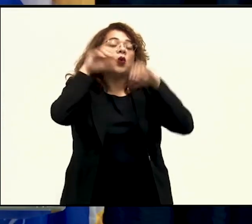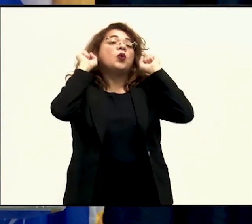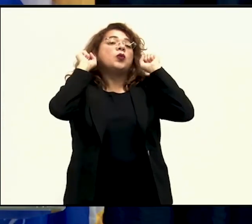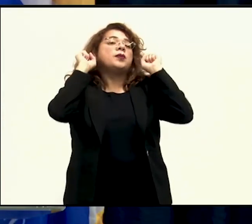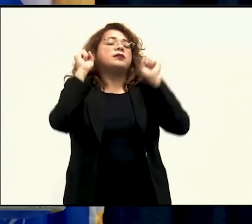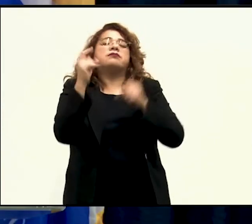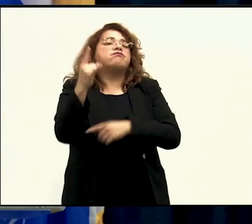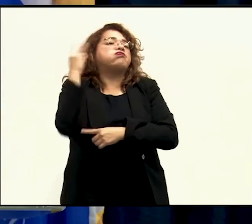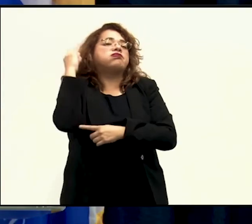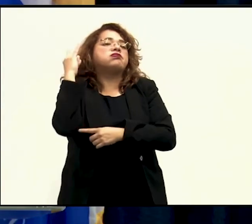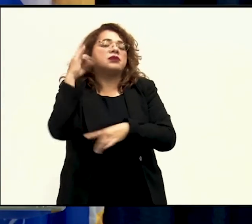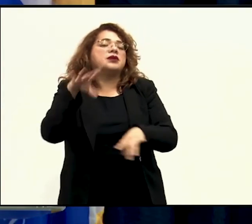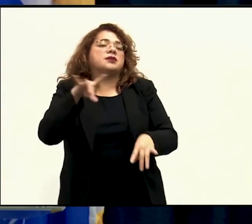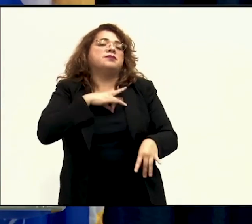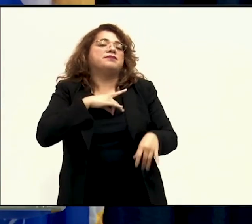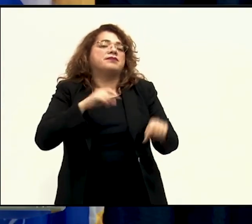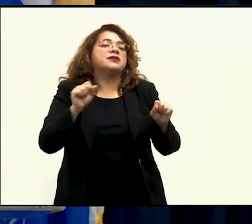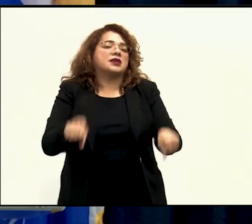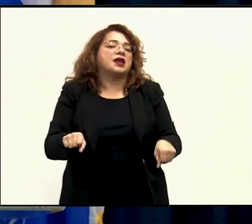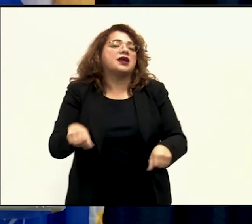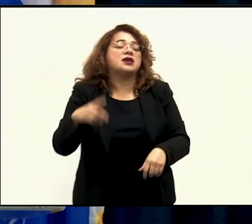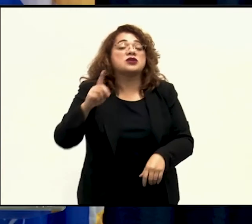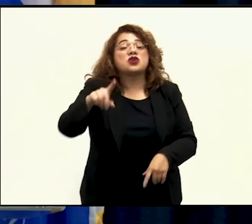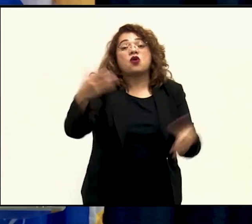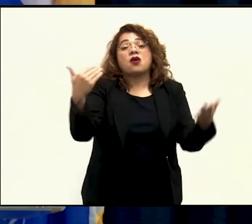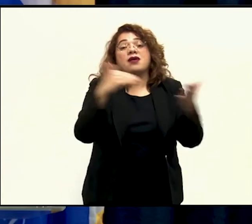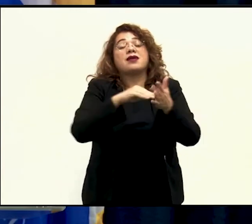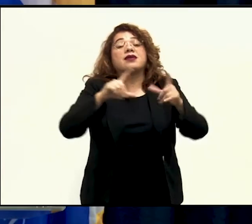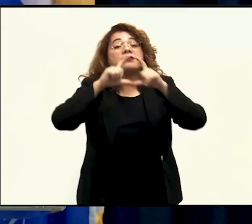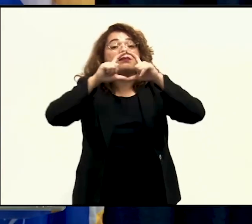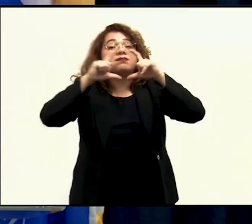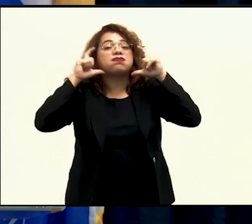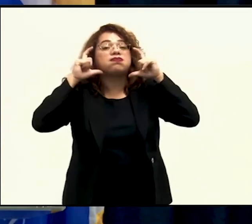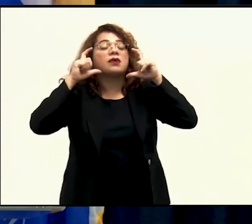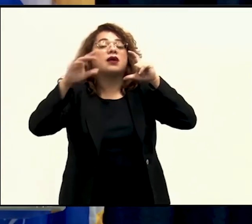So the data from the public studies demonstrate that mask wearing really does reduce infection.